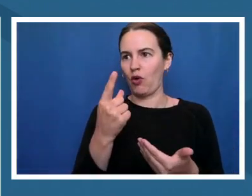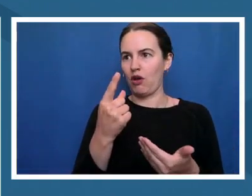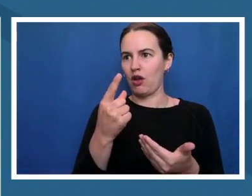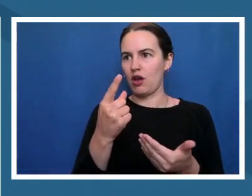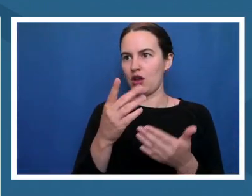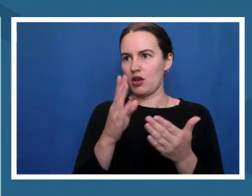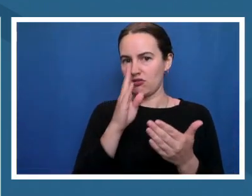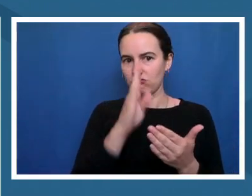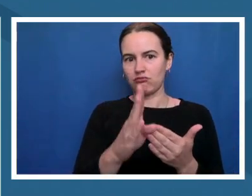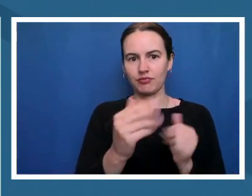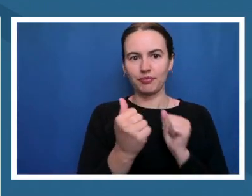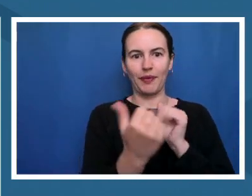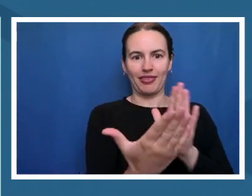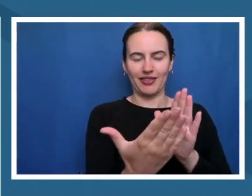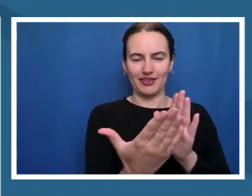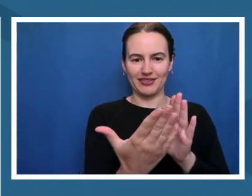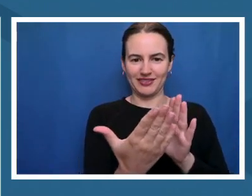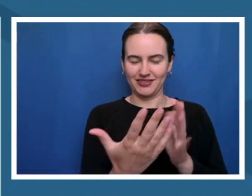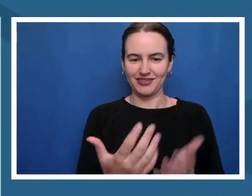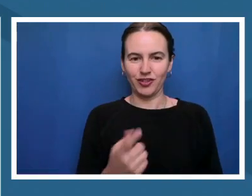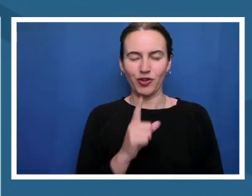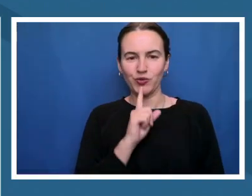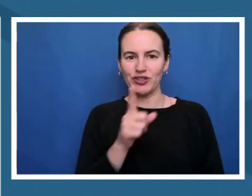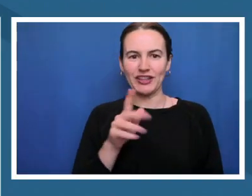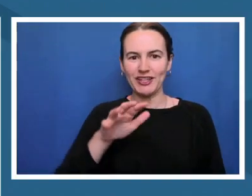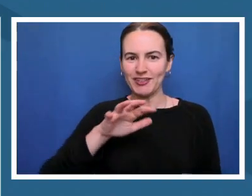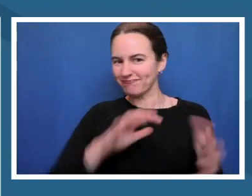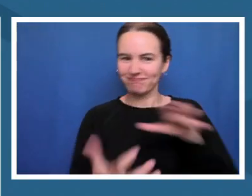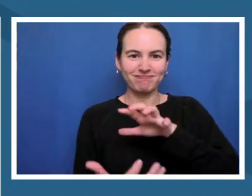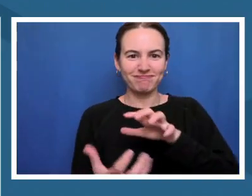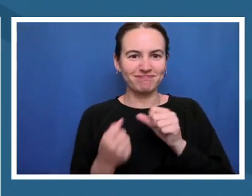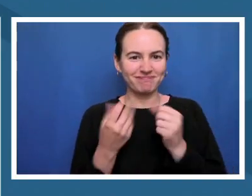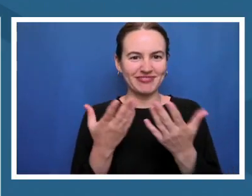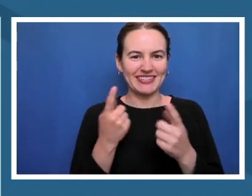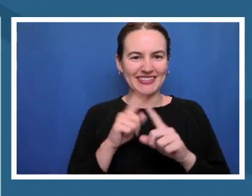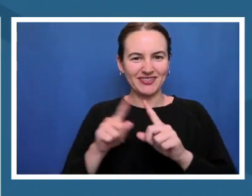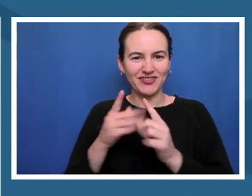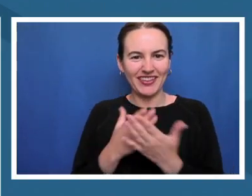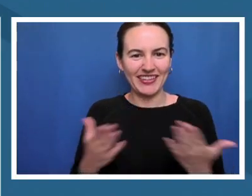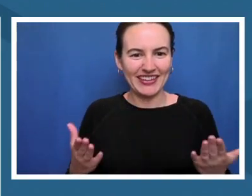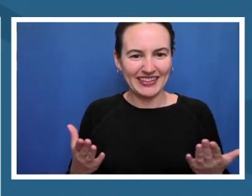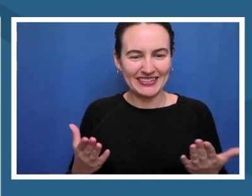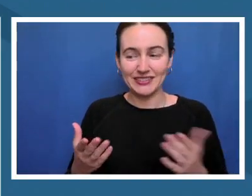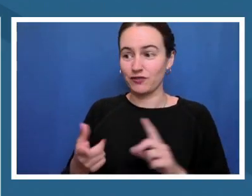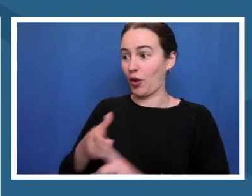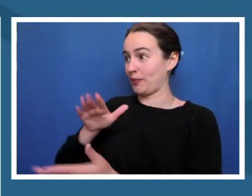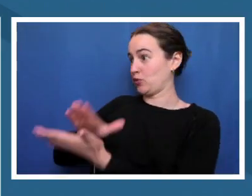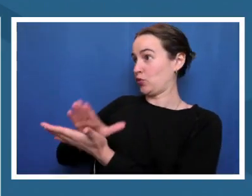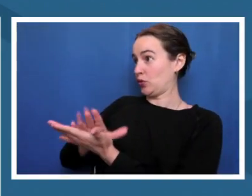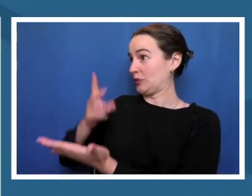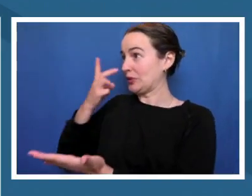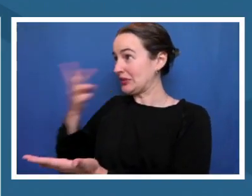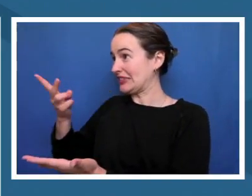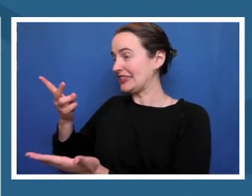shaking up a lot of you know time like this is different from what i'm seeing in schools um